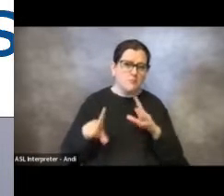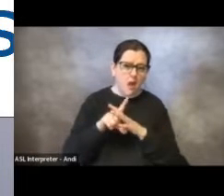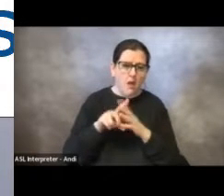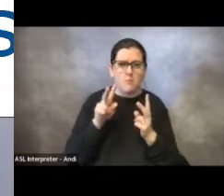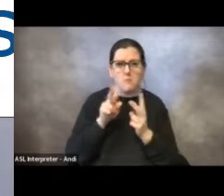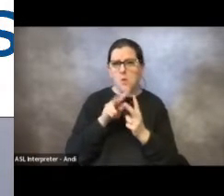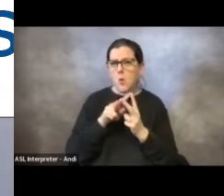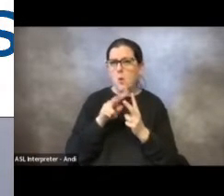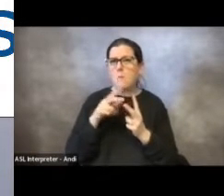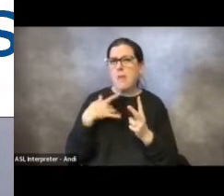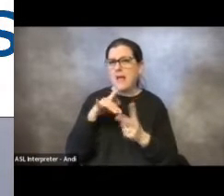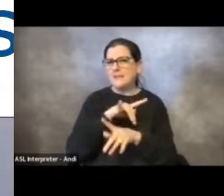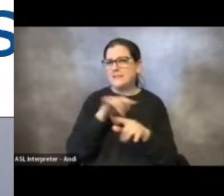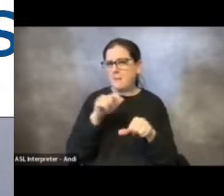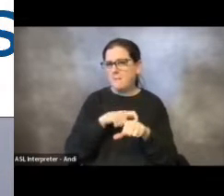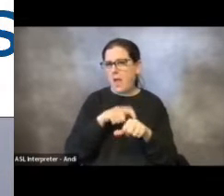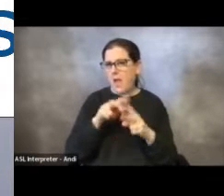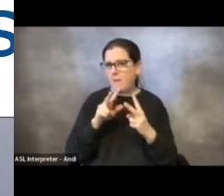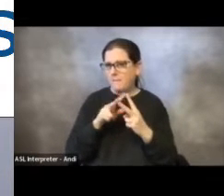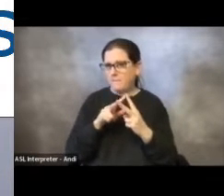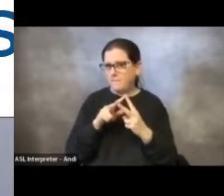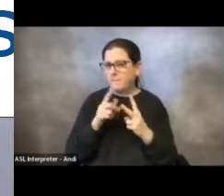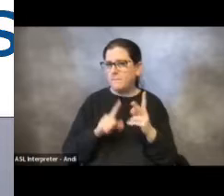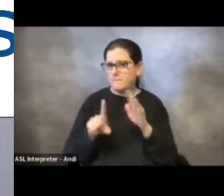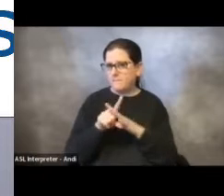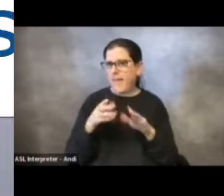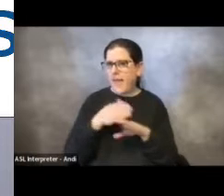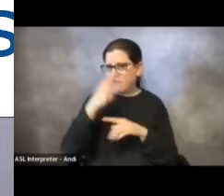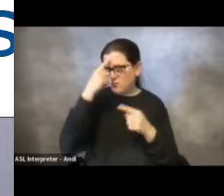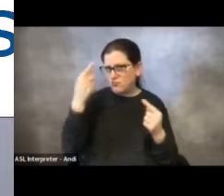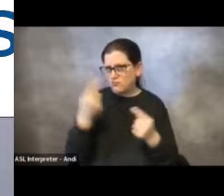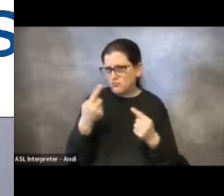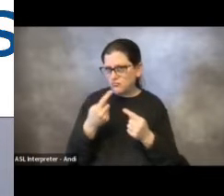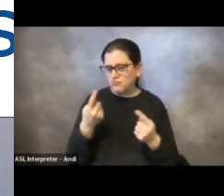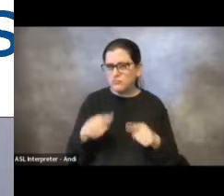co occur after having a brain injury. And then lastly, you may